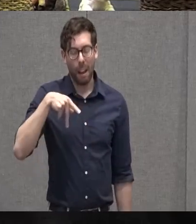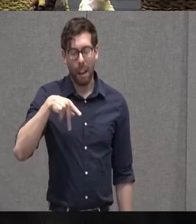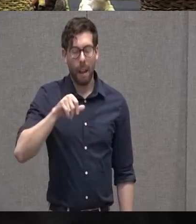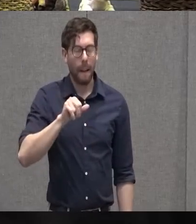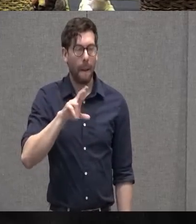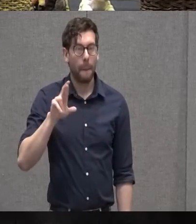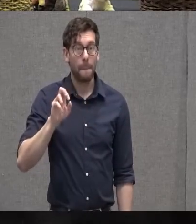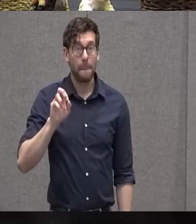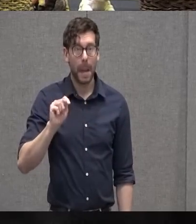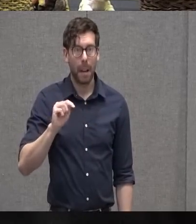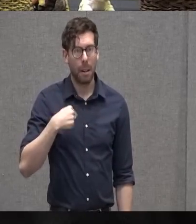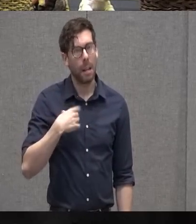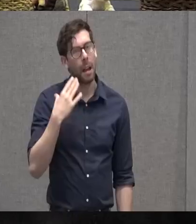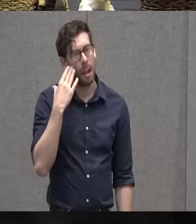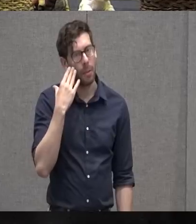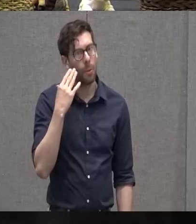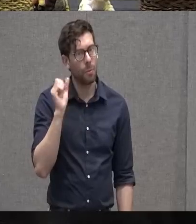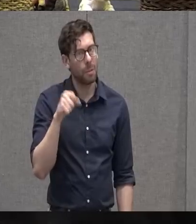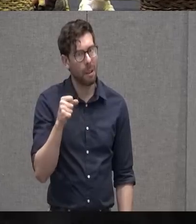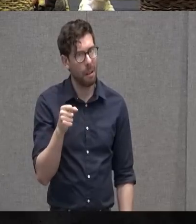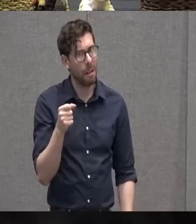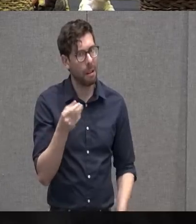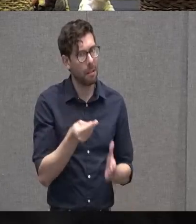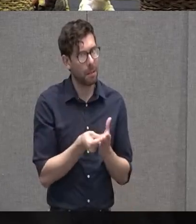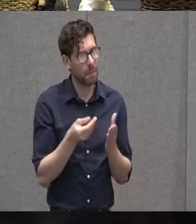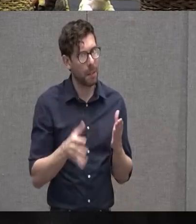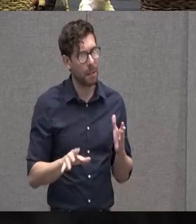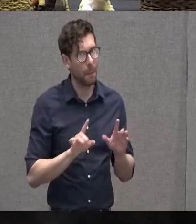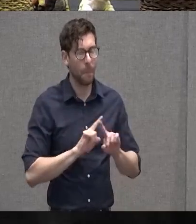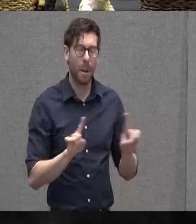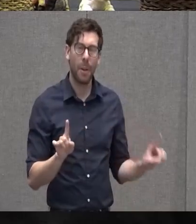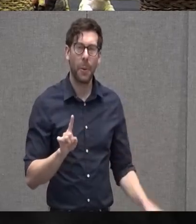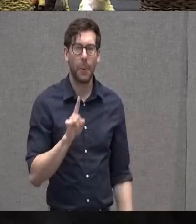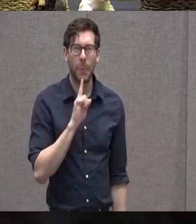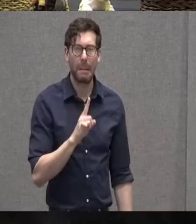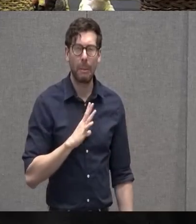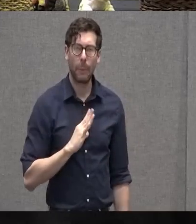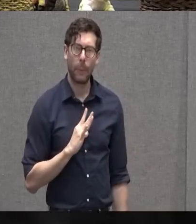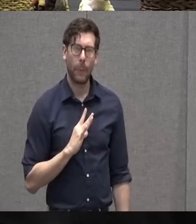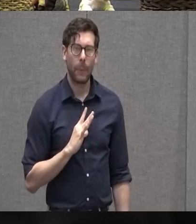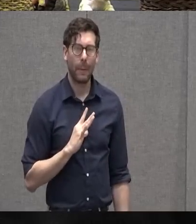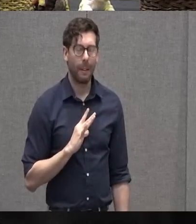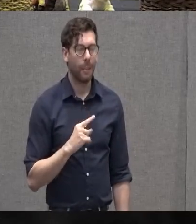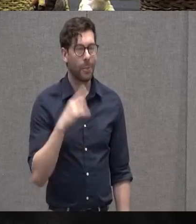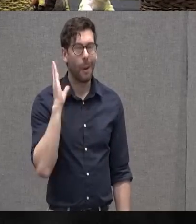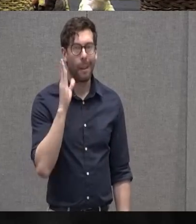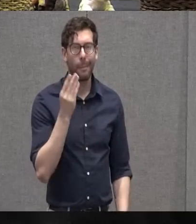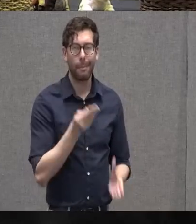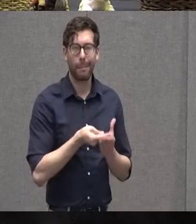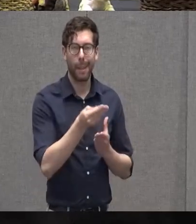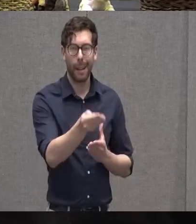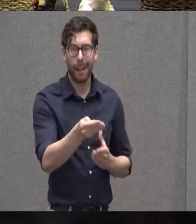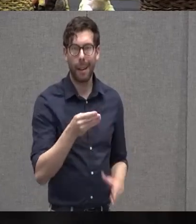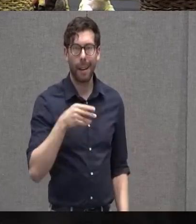but this parrot is super cool. I think I'm going to buy the parrot. You like animals, don't you?